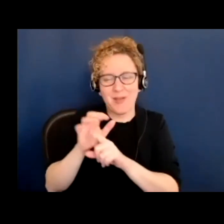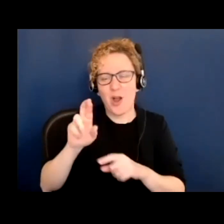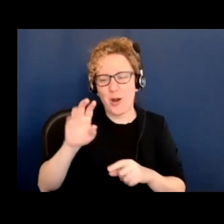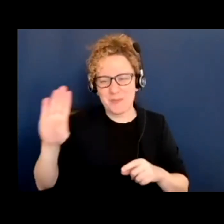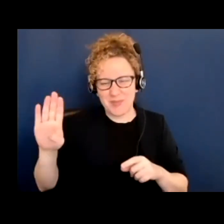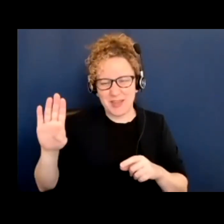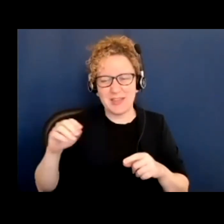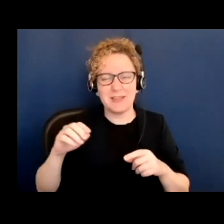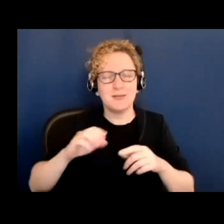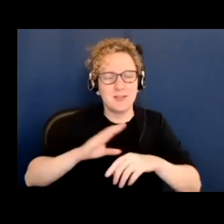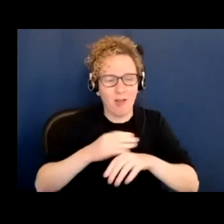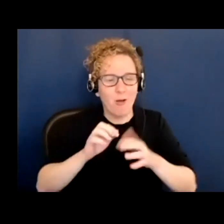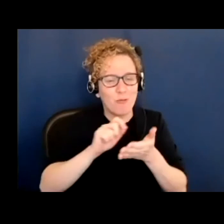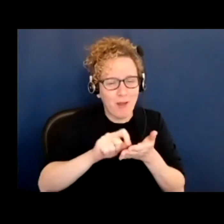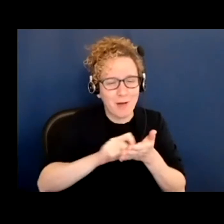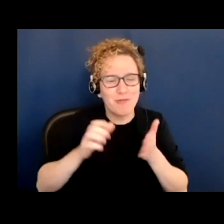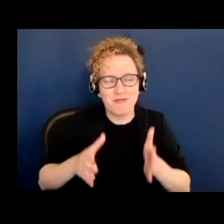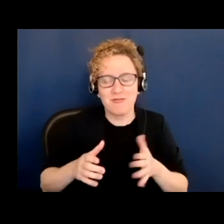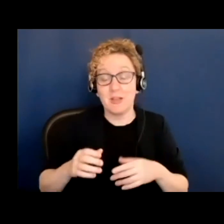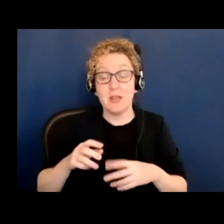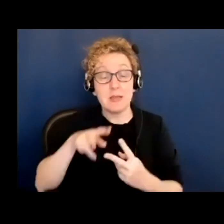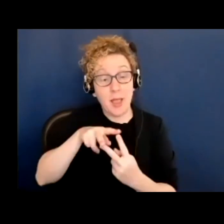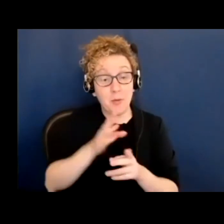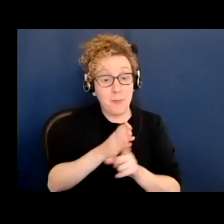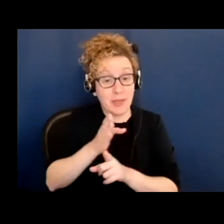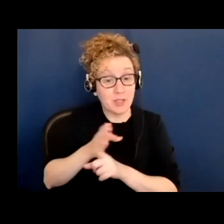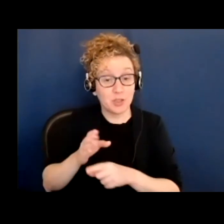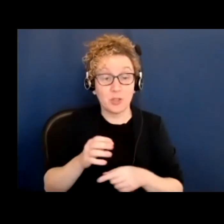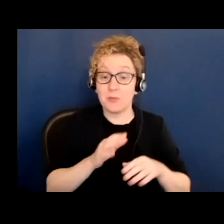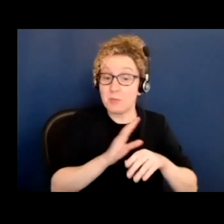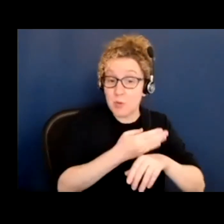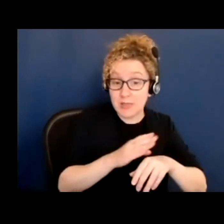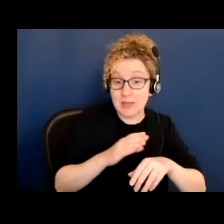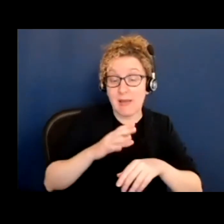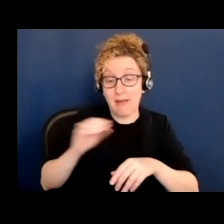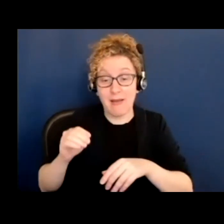a double major in music education and vocal performance at Berklee College of Music.